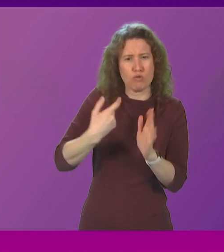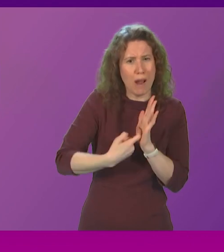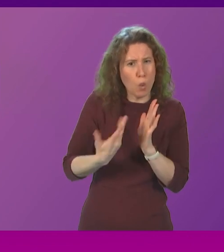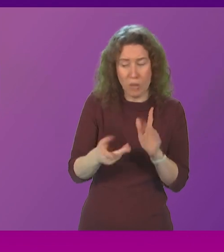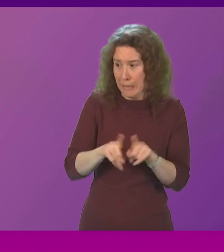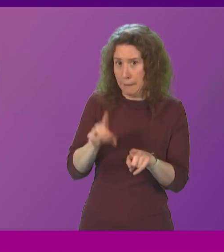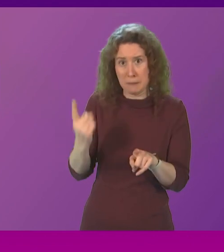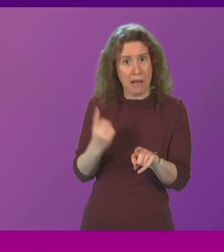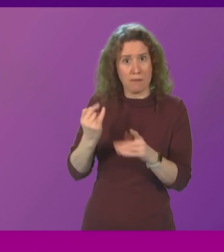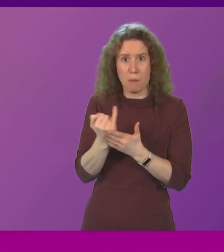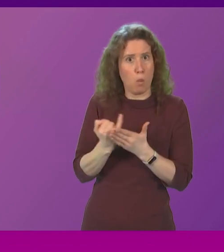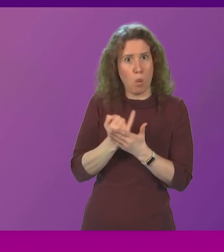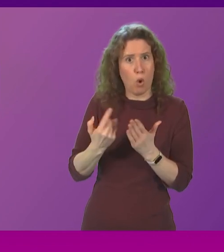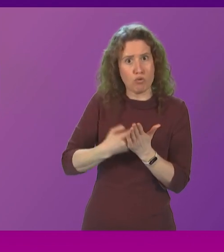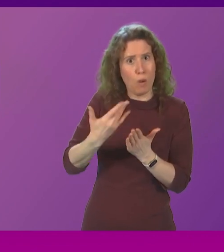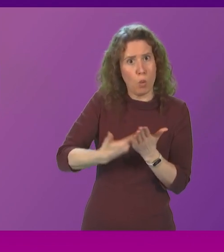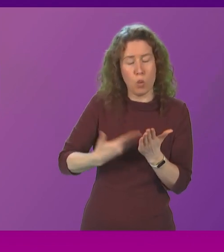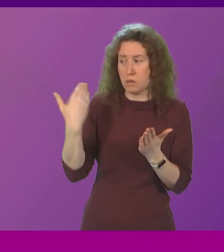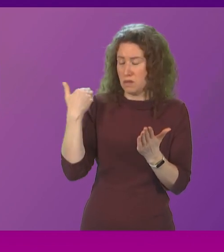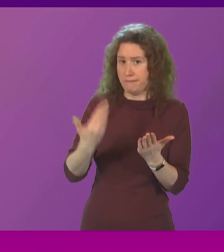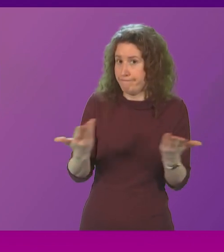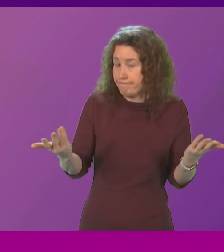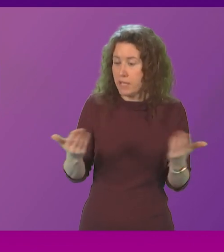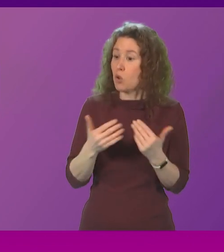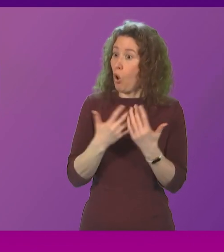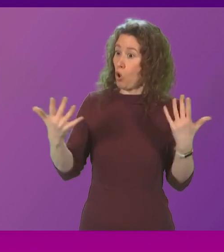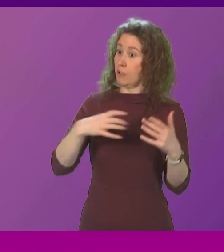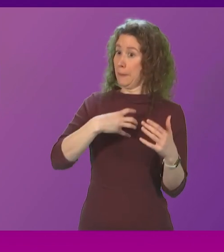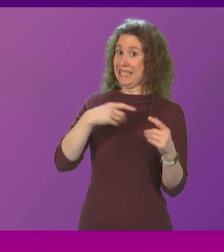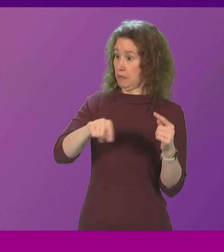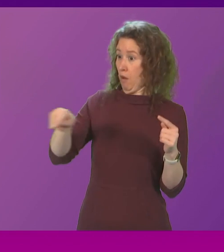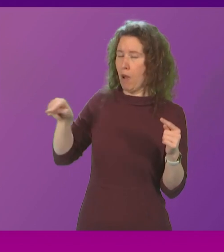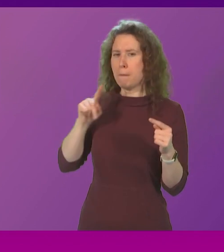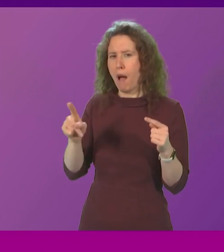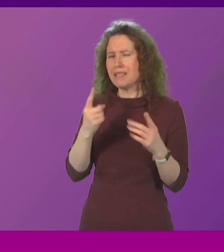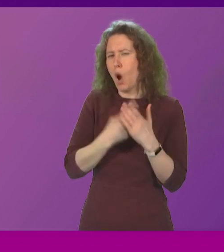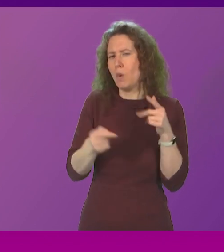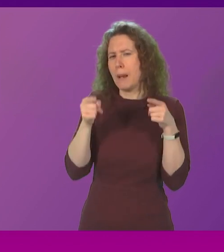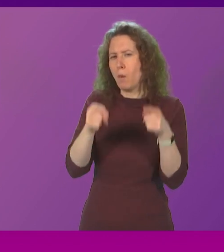There are more ministers than every before, yet he managed to appoint only one who did